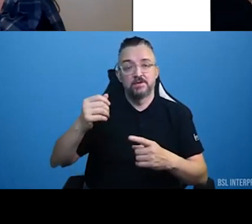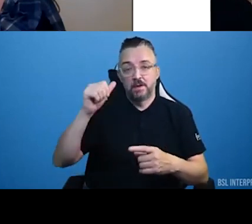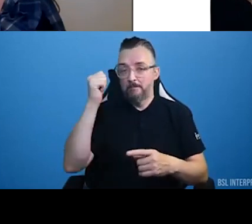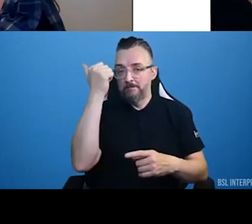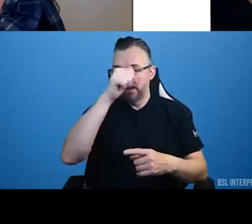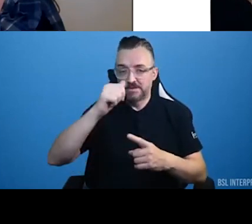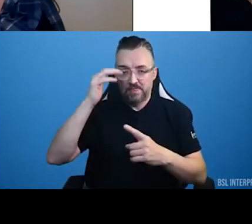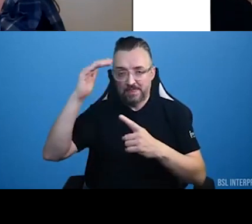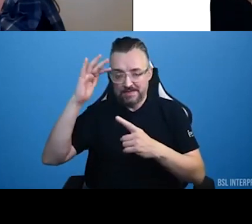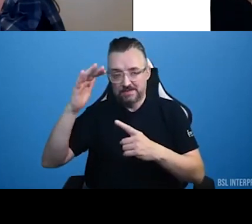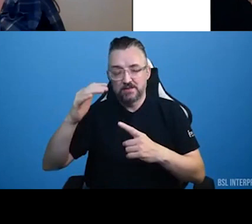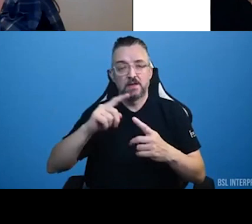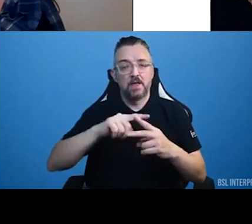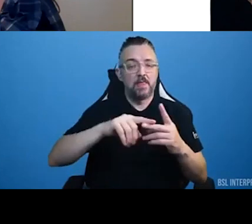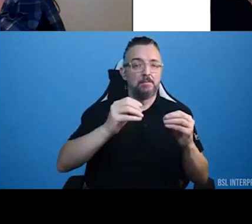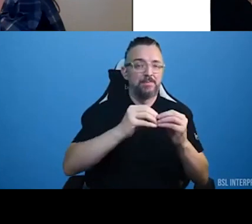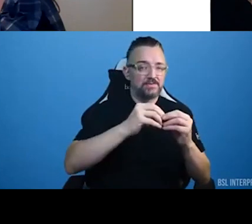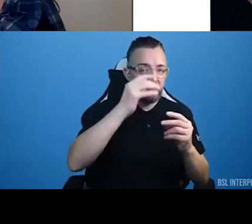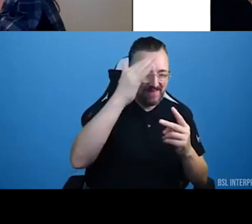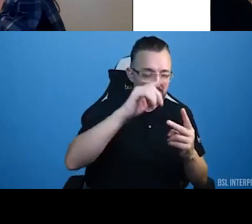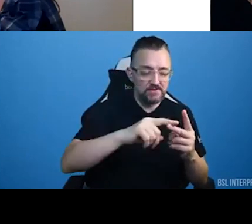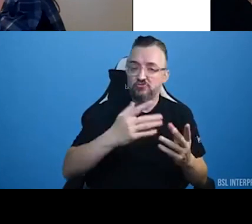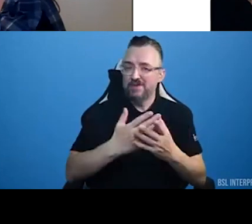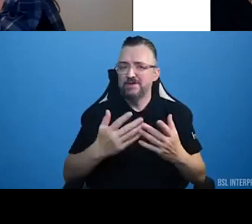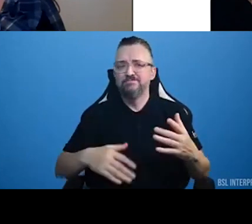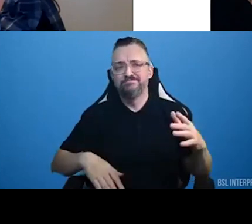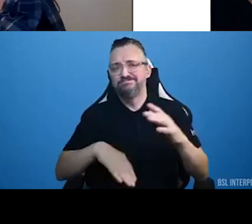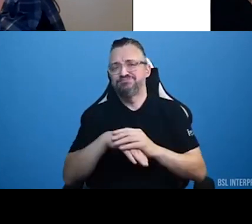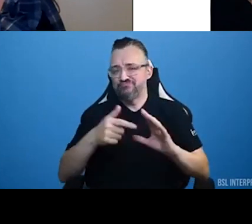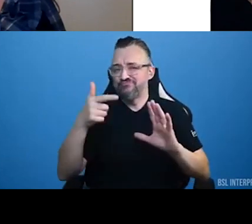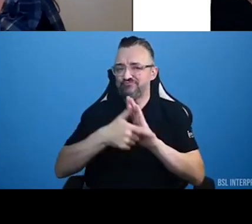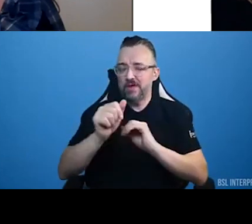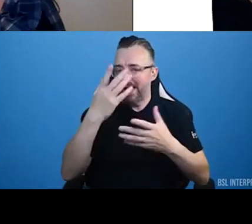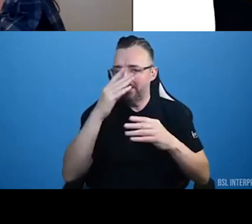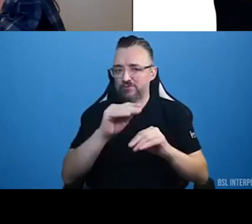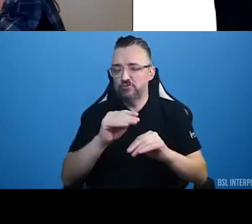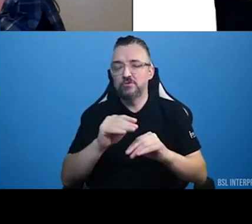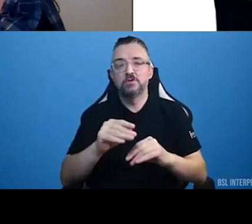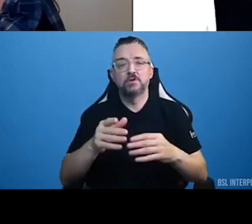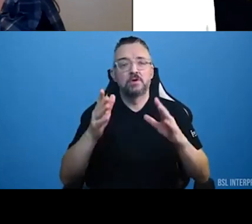and that's a huge chunk of your sort of education, and you sort of have to prioritize like,